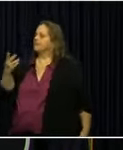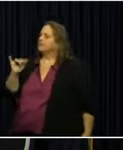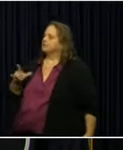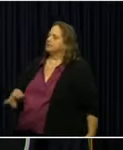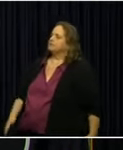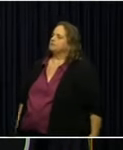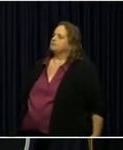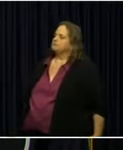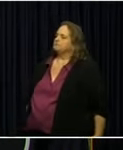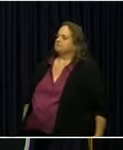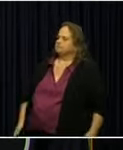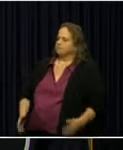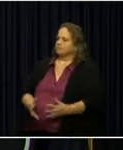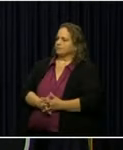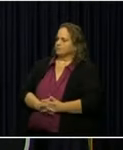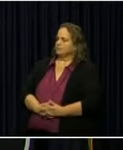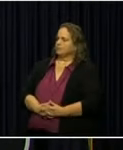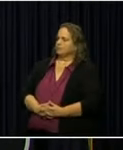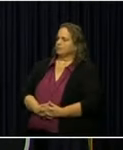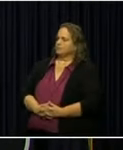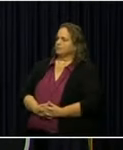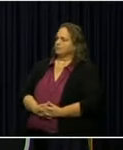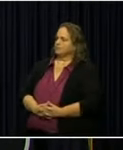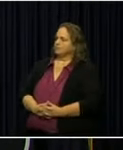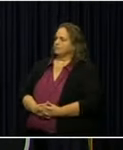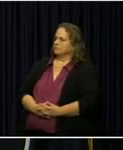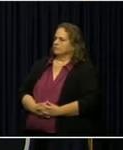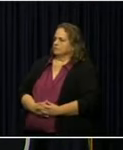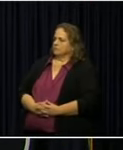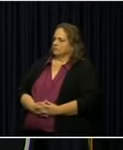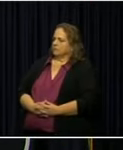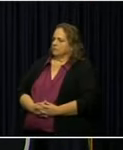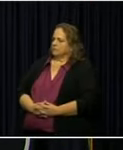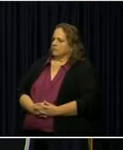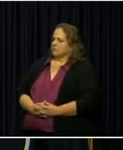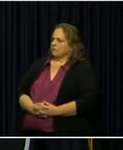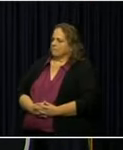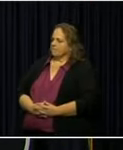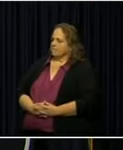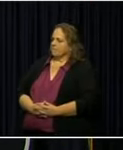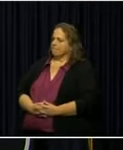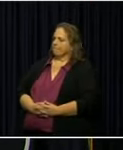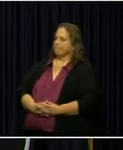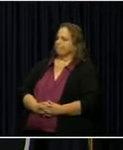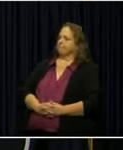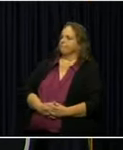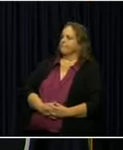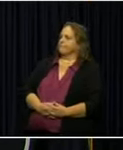THAT TURNING THE KEY TO STOP AN